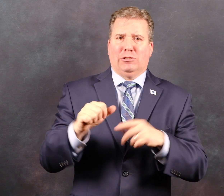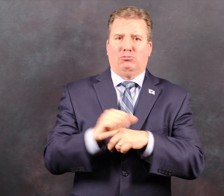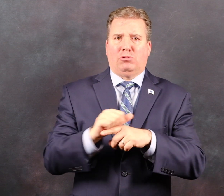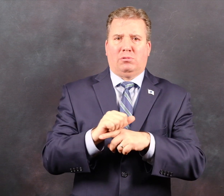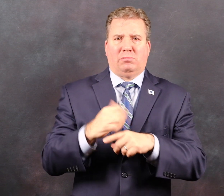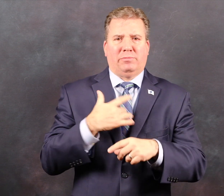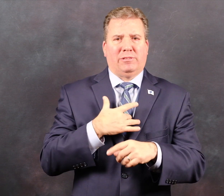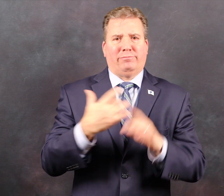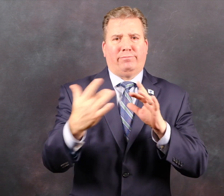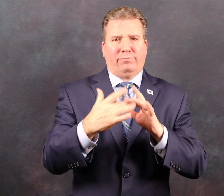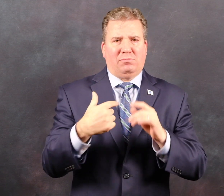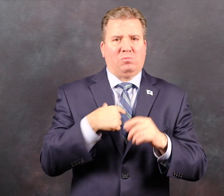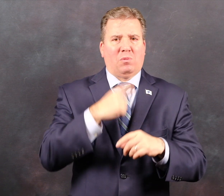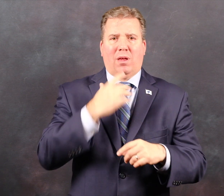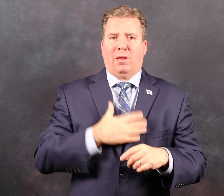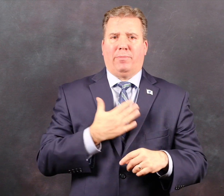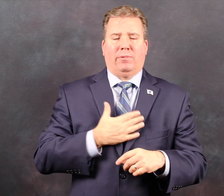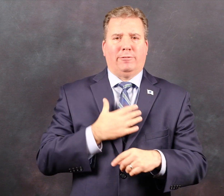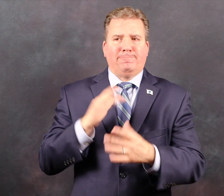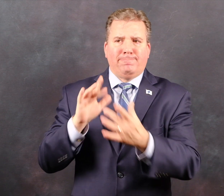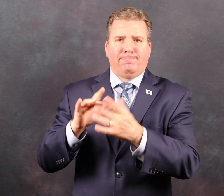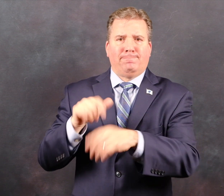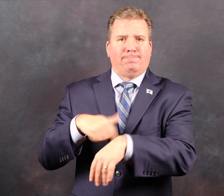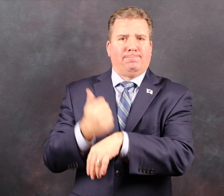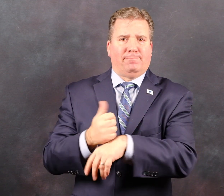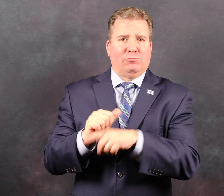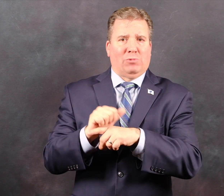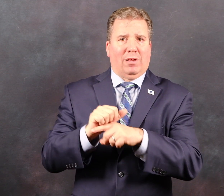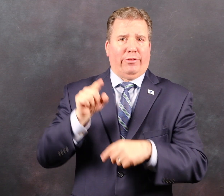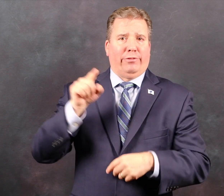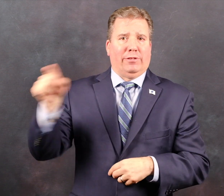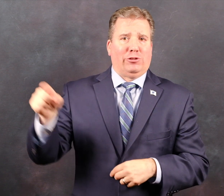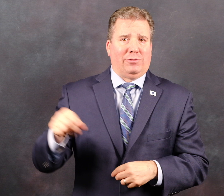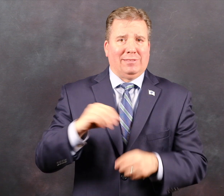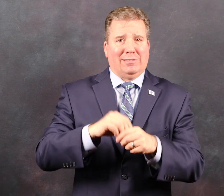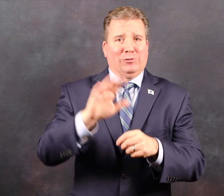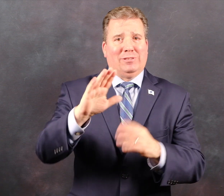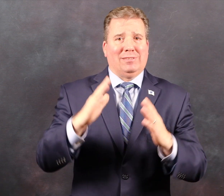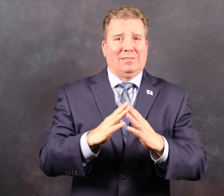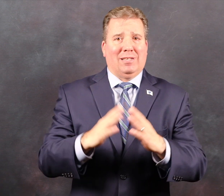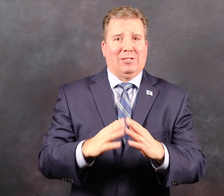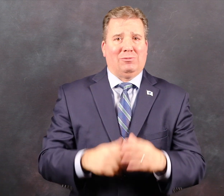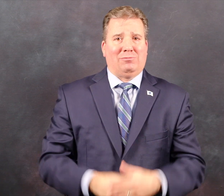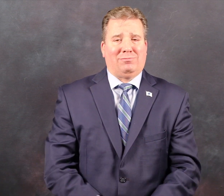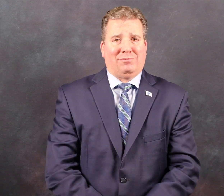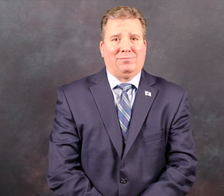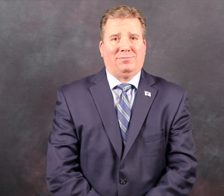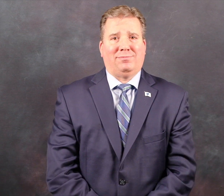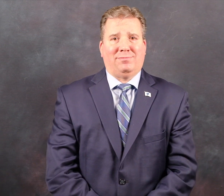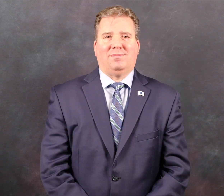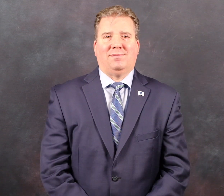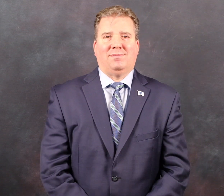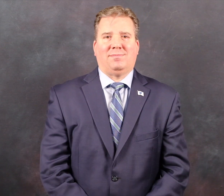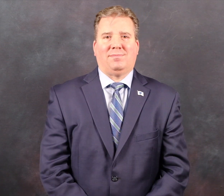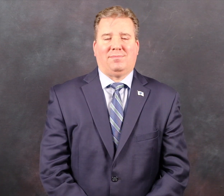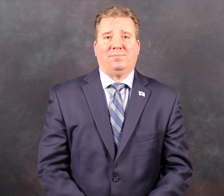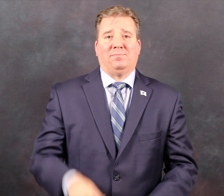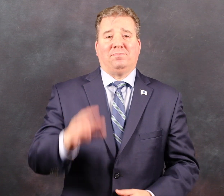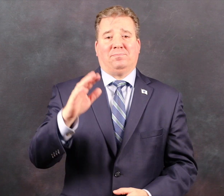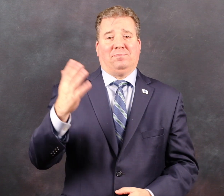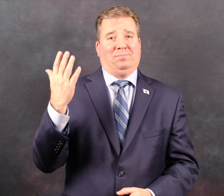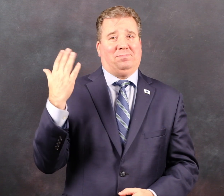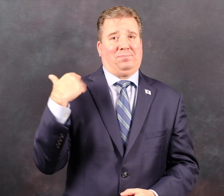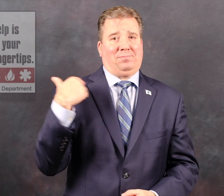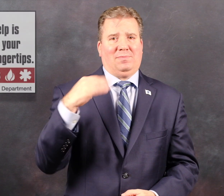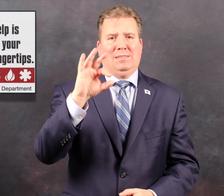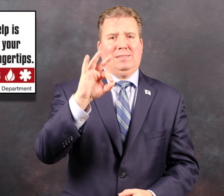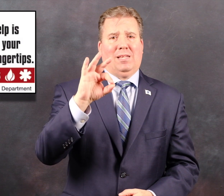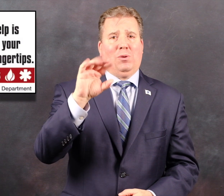We’d be more than happy to coordinate a training for your community.